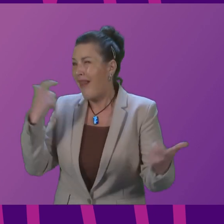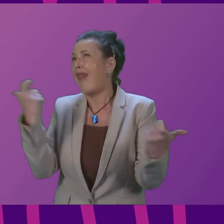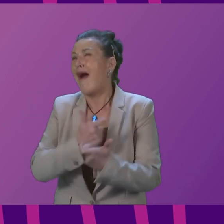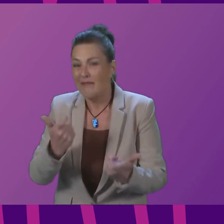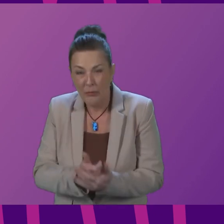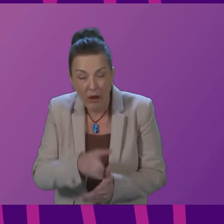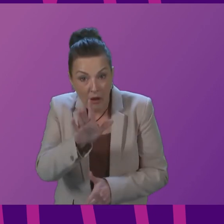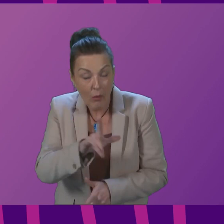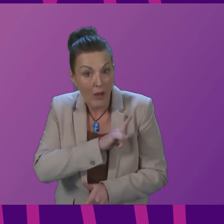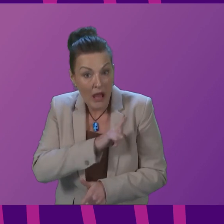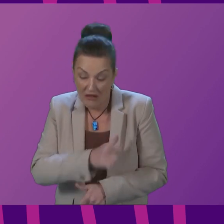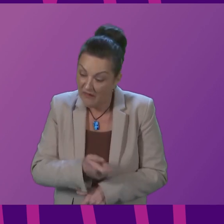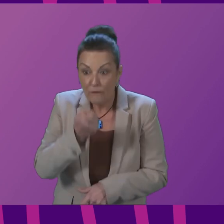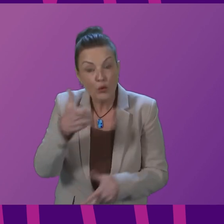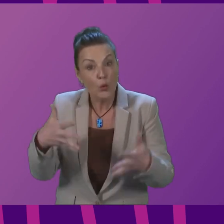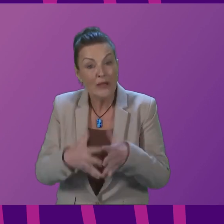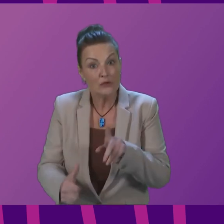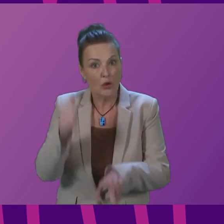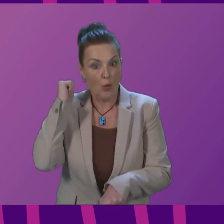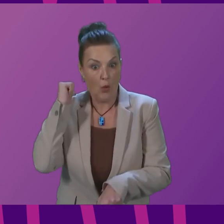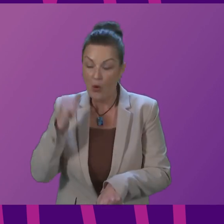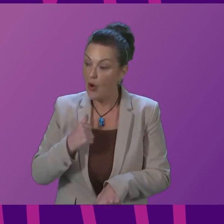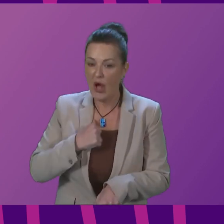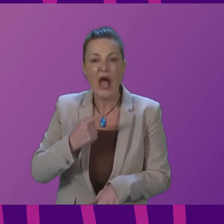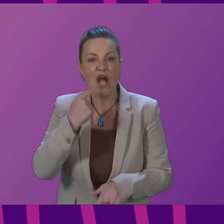A few weeks ago, the First Minister was telling us that a big boy did it and ran away.